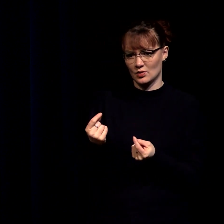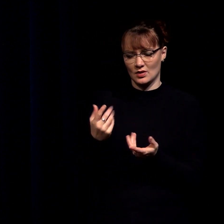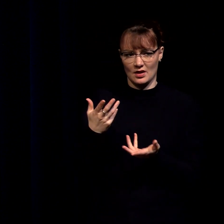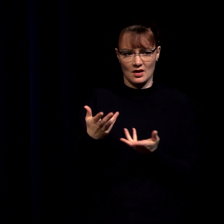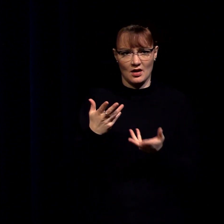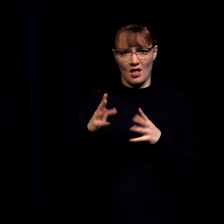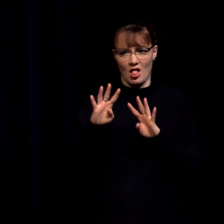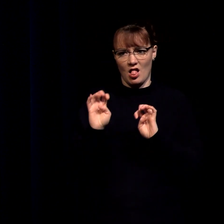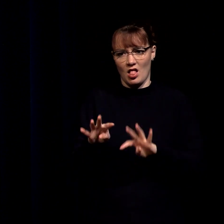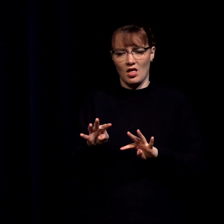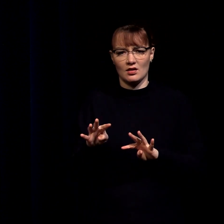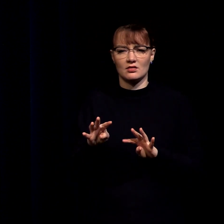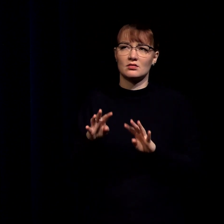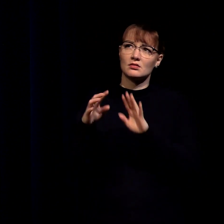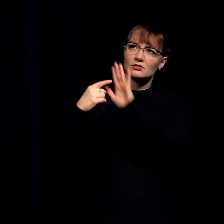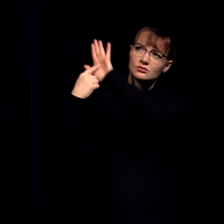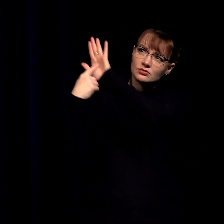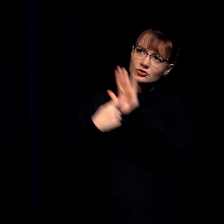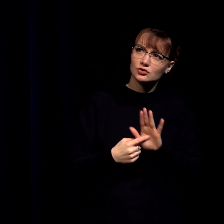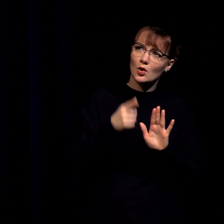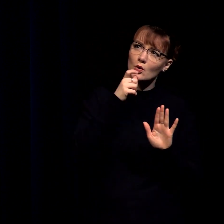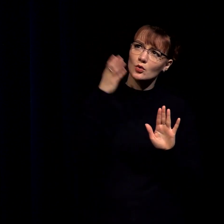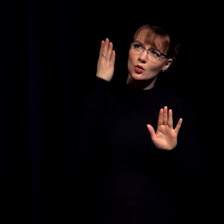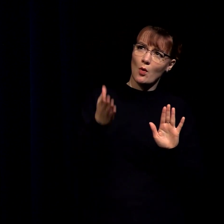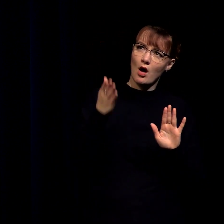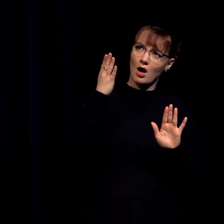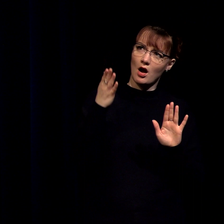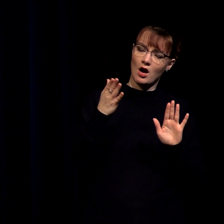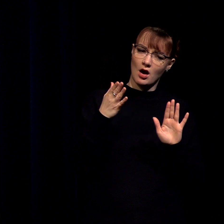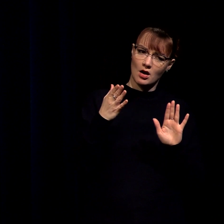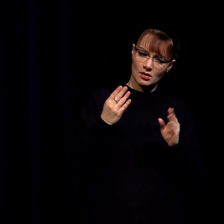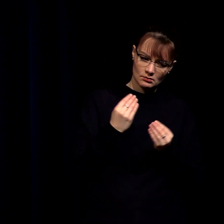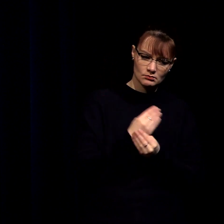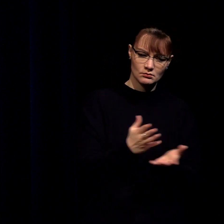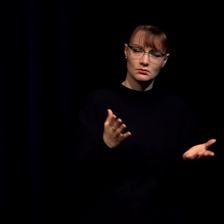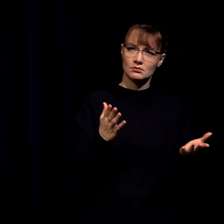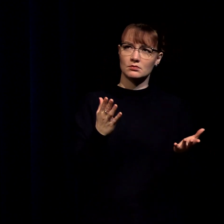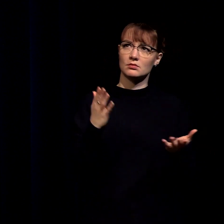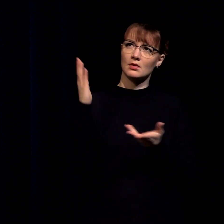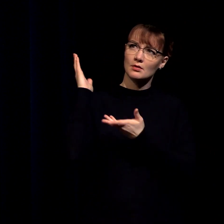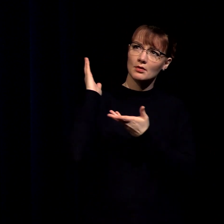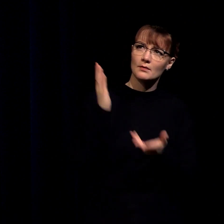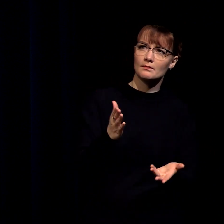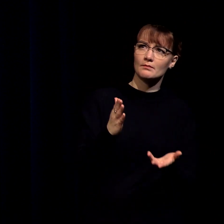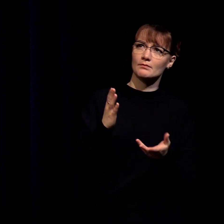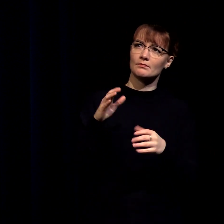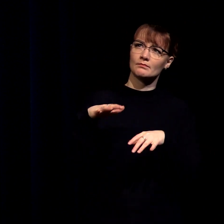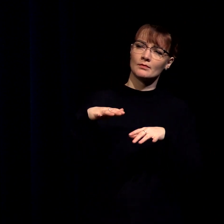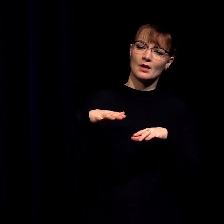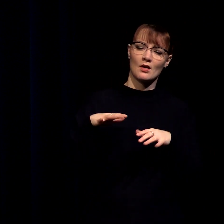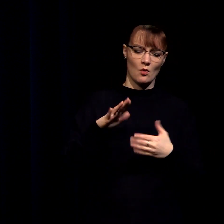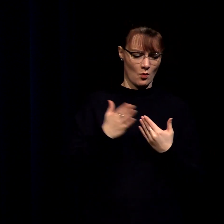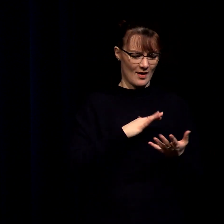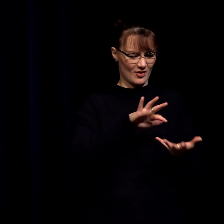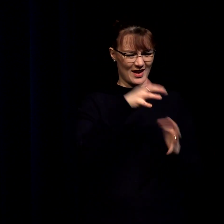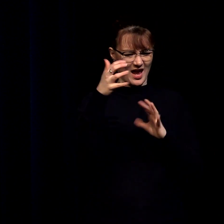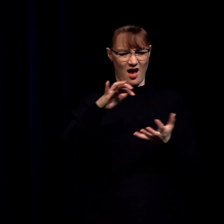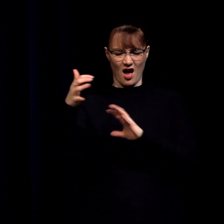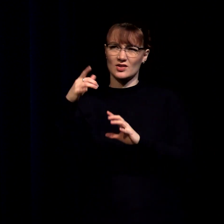reveal yourself to them? Lord, we ask for you to just come and bring a peace absorb the chaos that is happening in this region